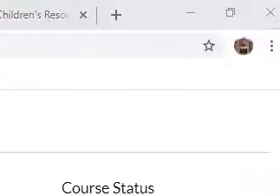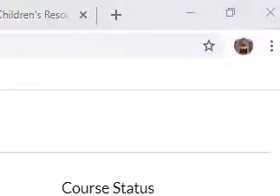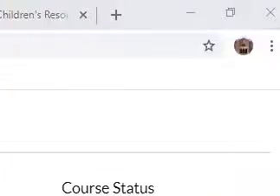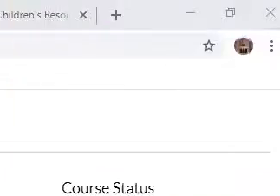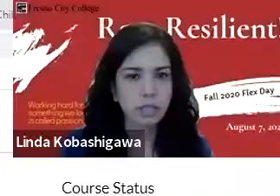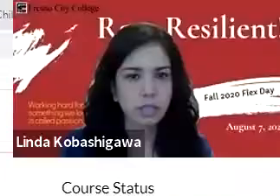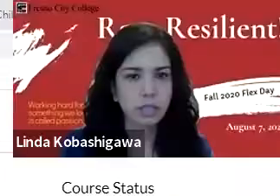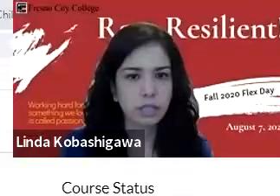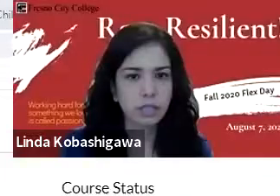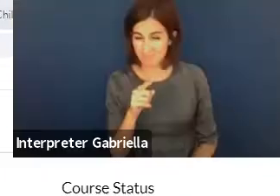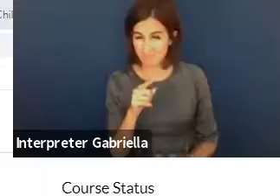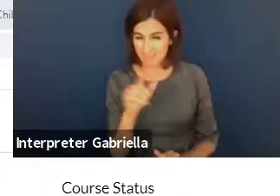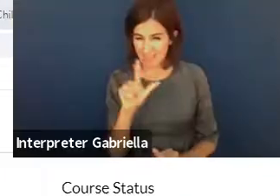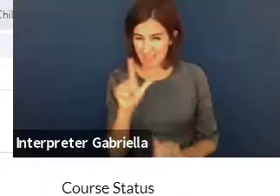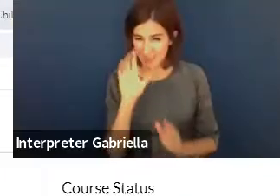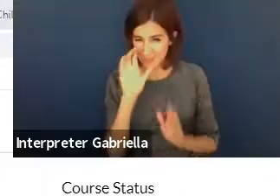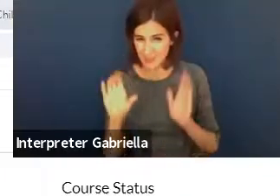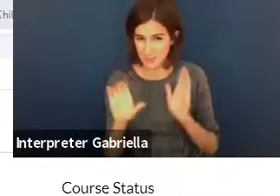Linda Kobashigawa: Okay, so this will be the landing page that